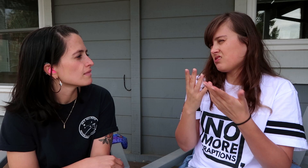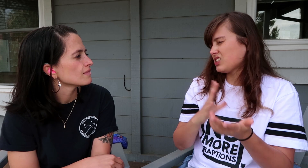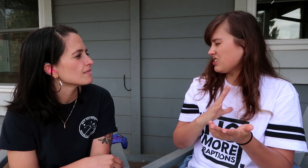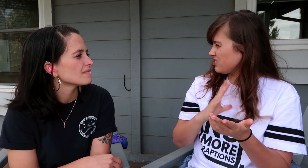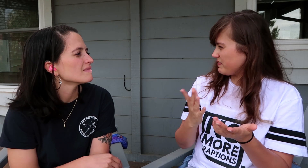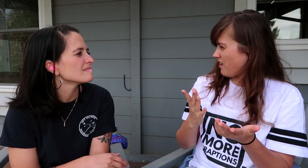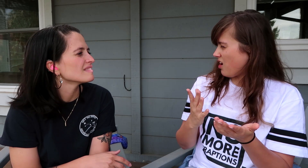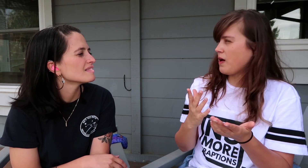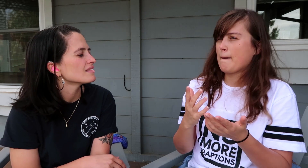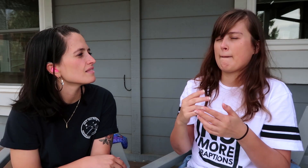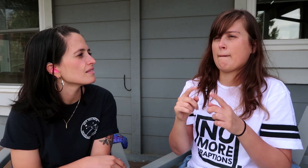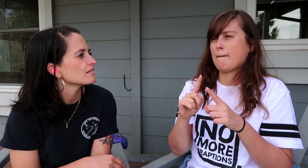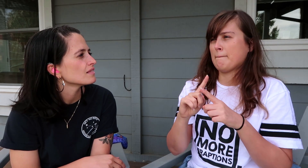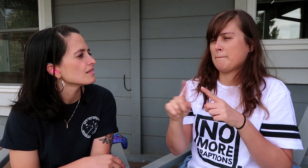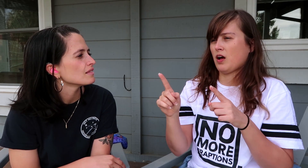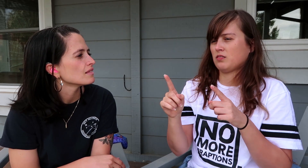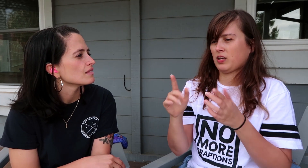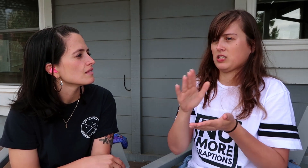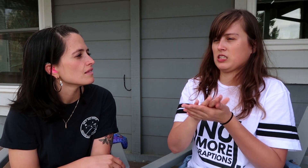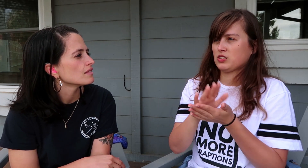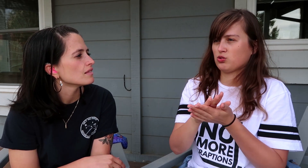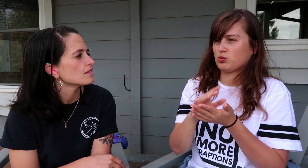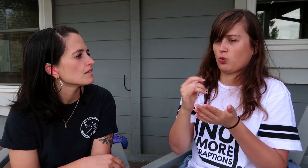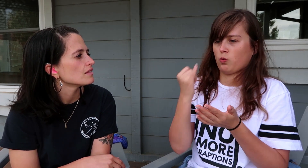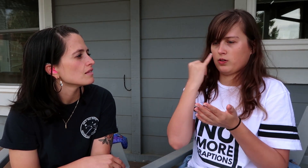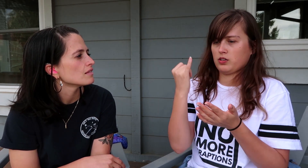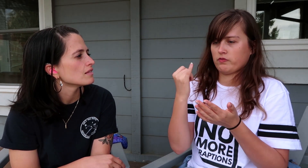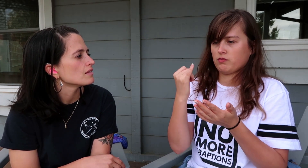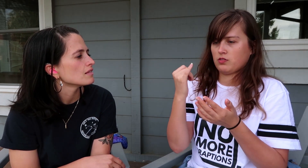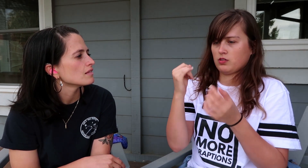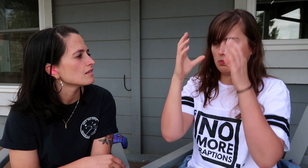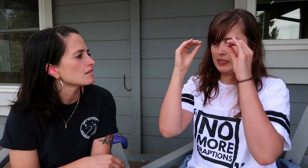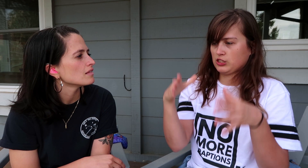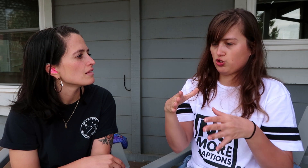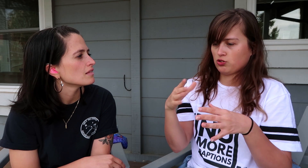then communicating was fine. But, like in school, if a teacher...